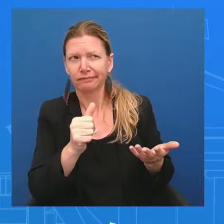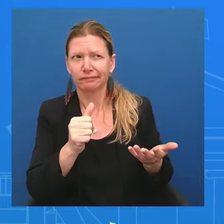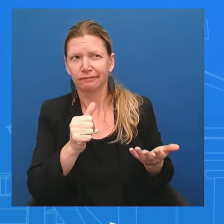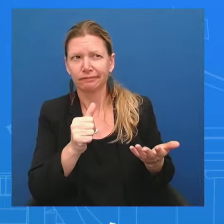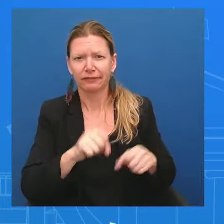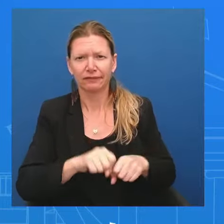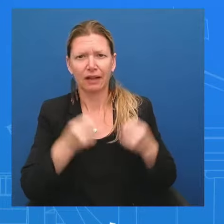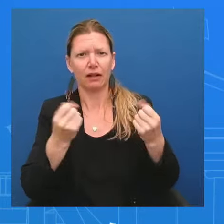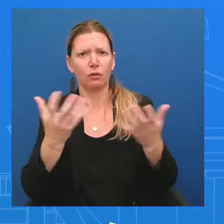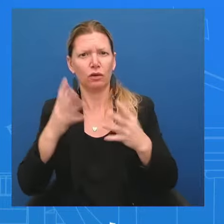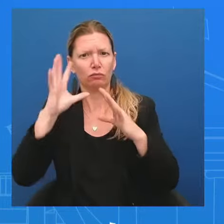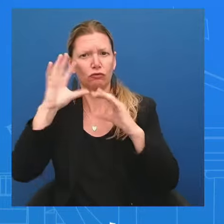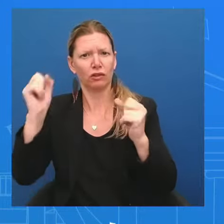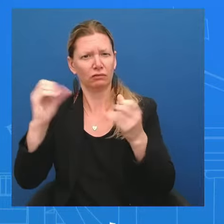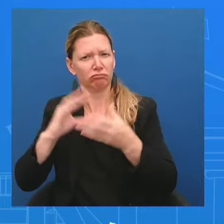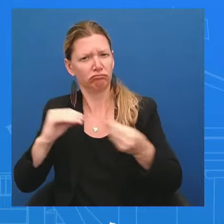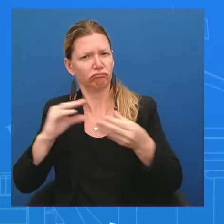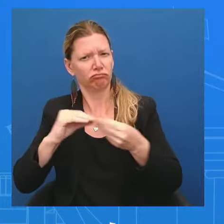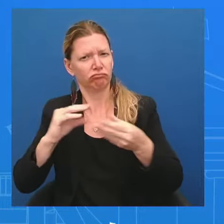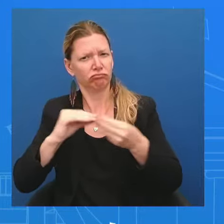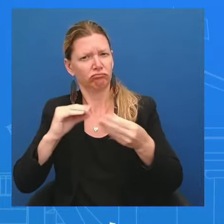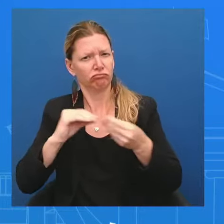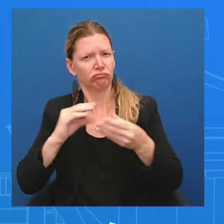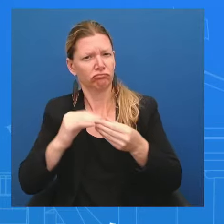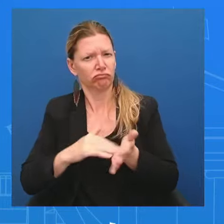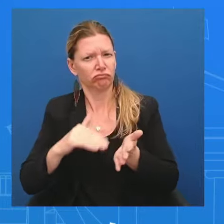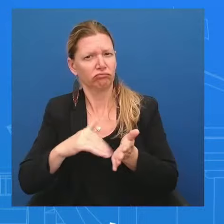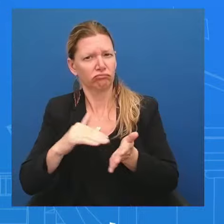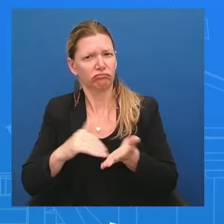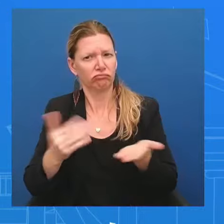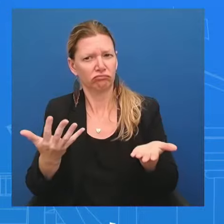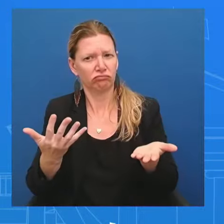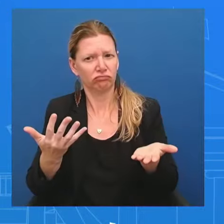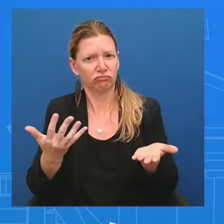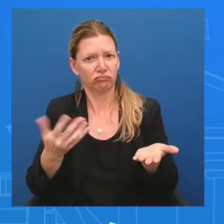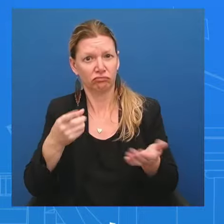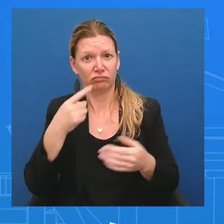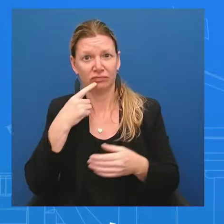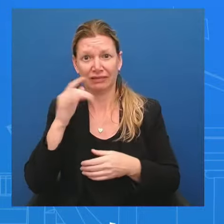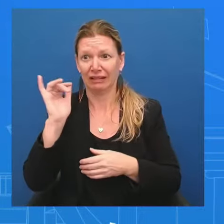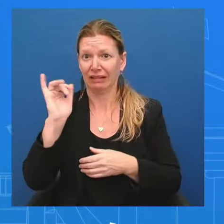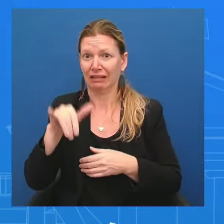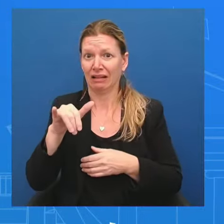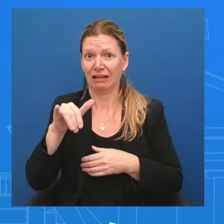that the operations be targeted and limited? Mr. Kirby: We still don't believe